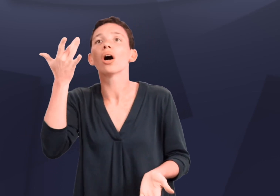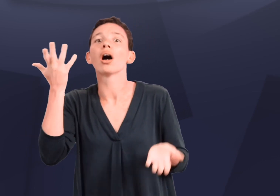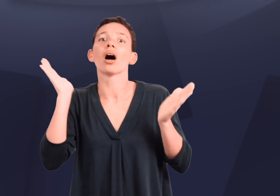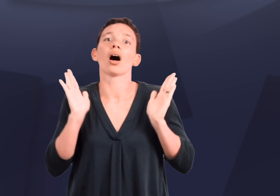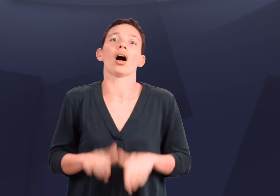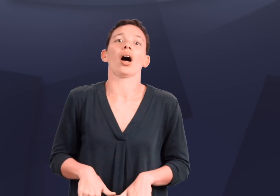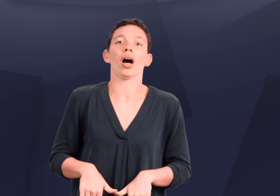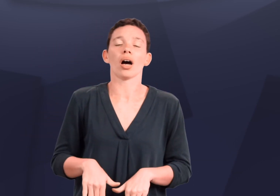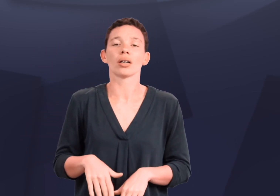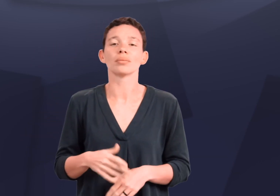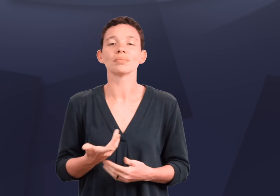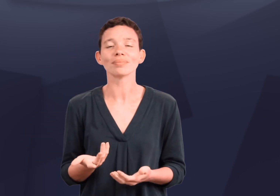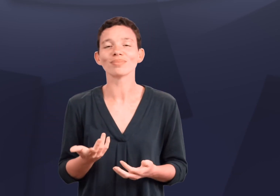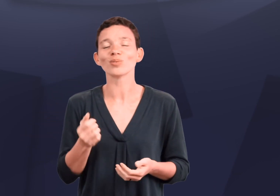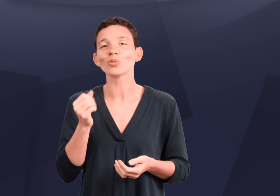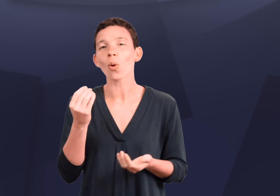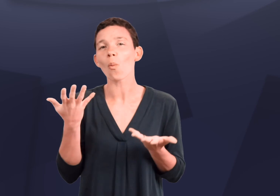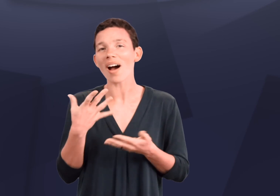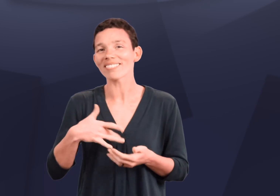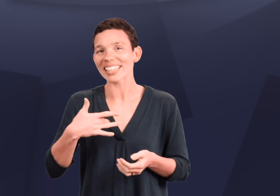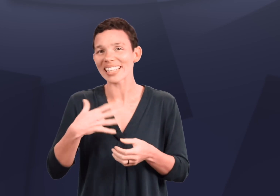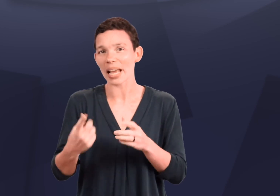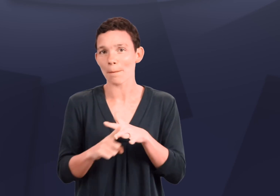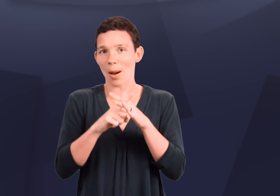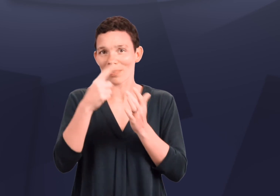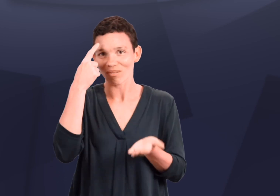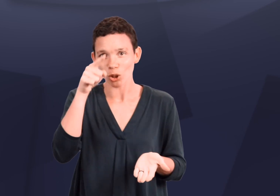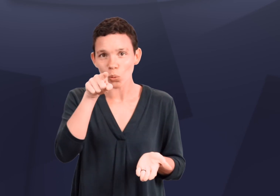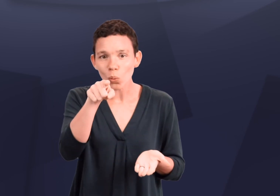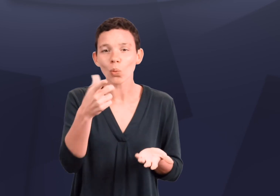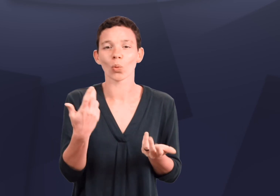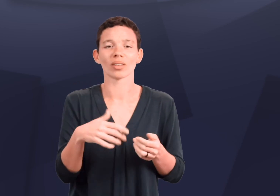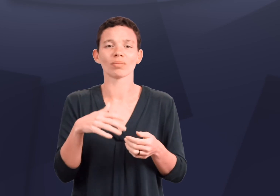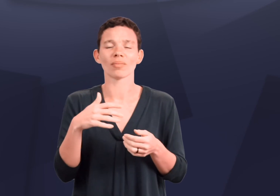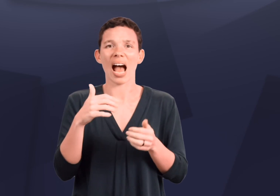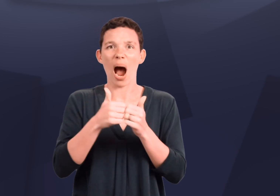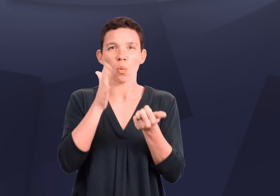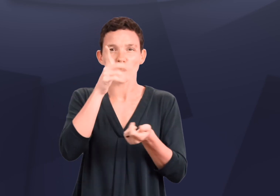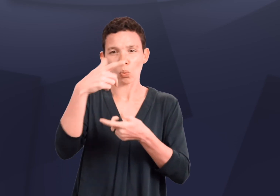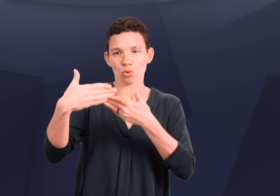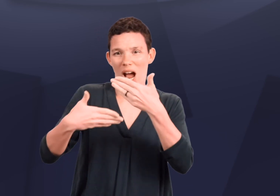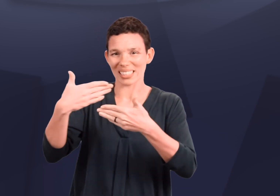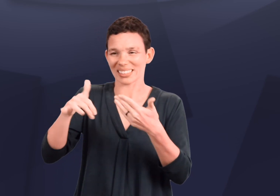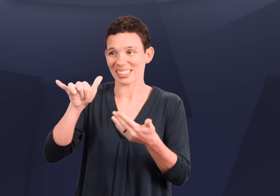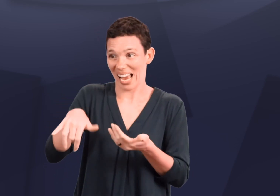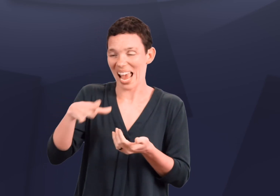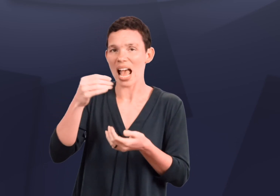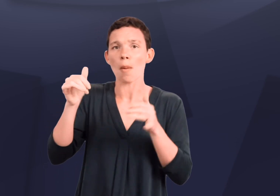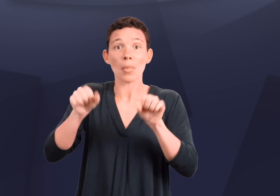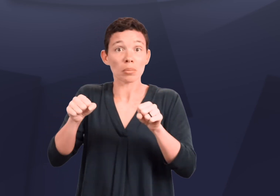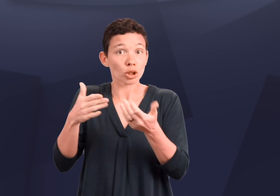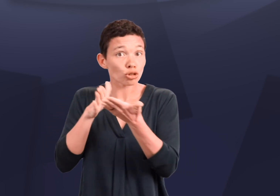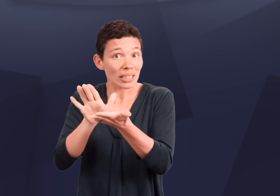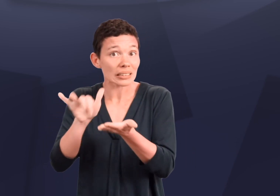What feelings came up for you? How would you process and possibly address this?